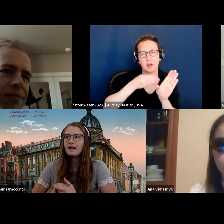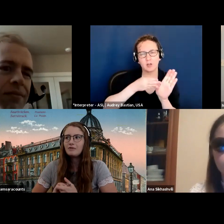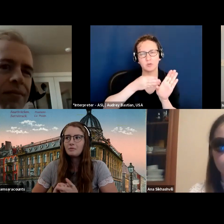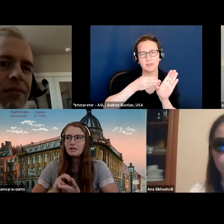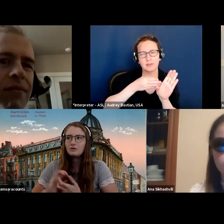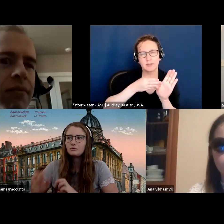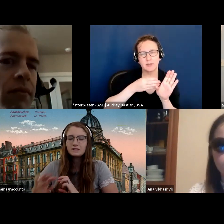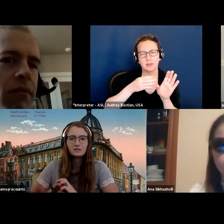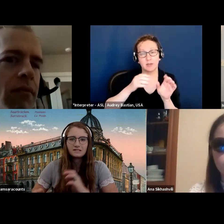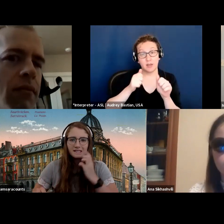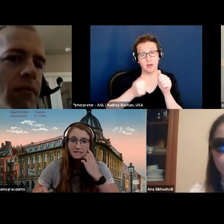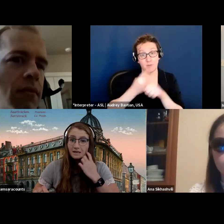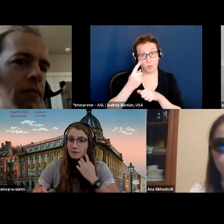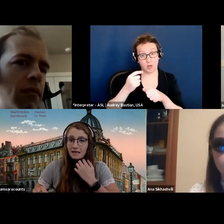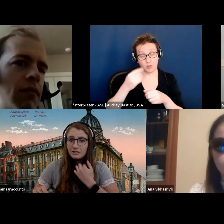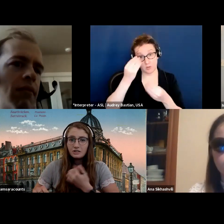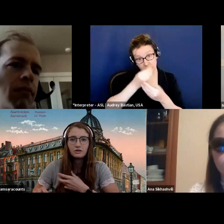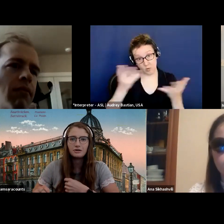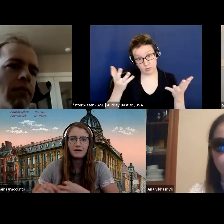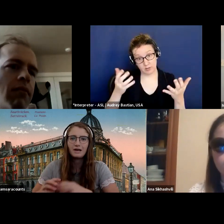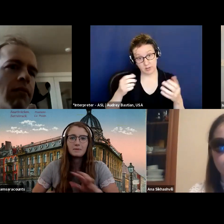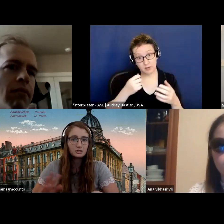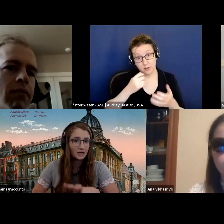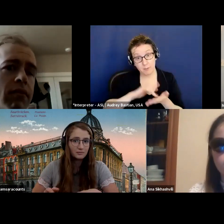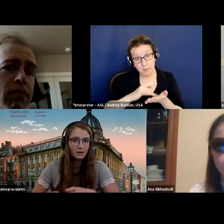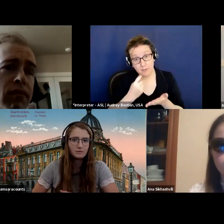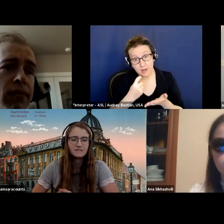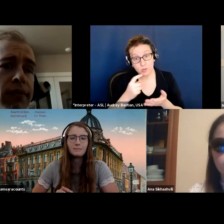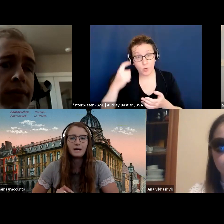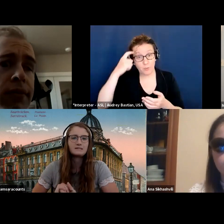everybody who discloses that they take medication or have had mental health issues in the past,